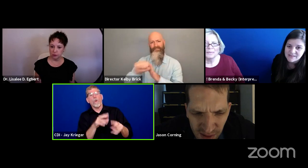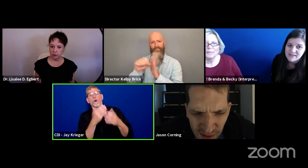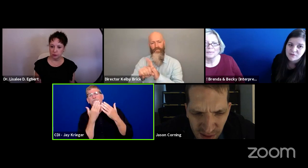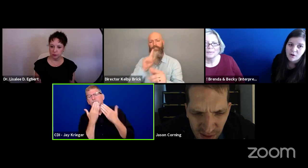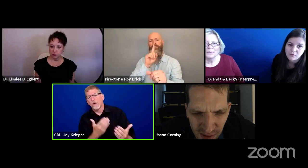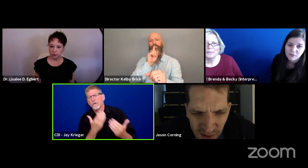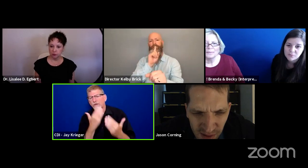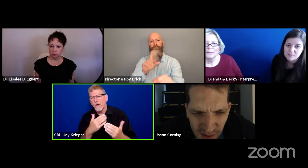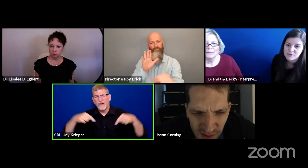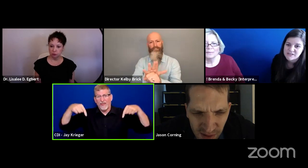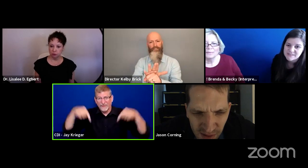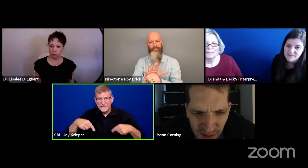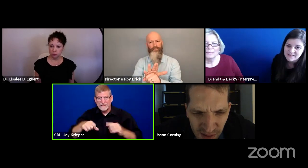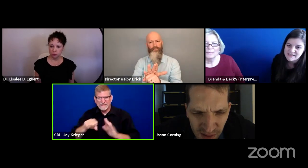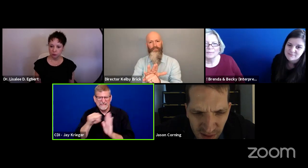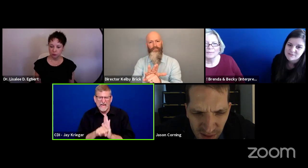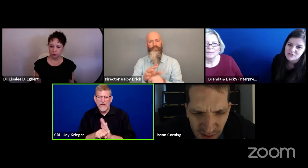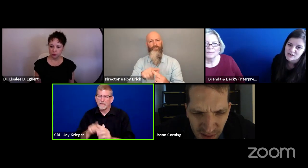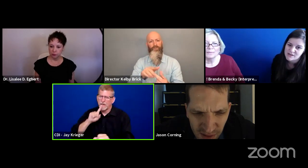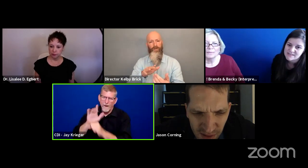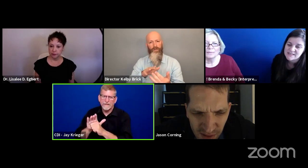Thank you for participating in this.